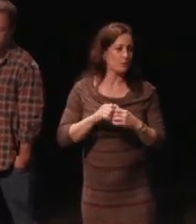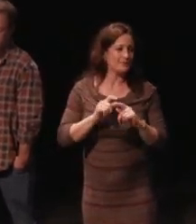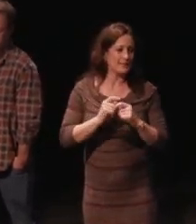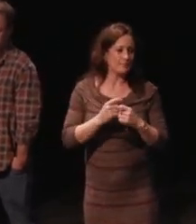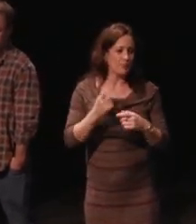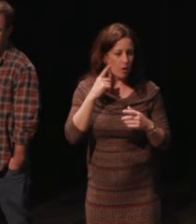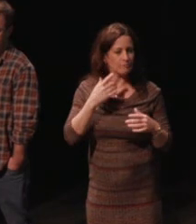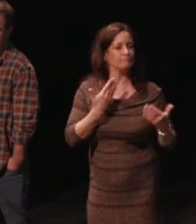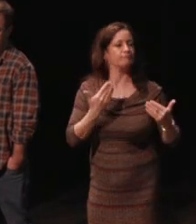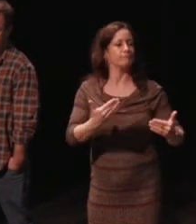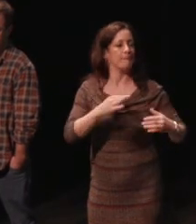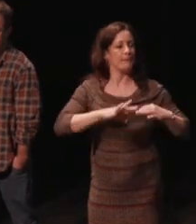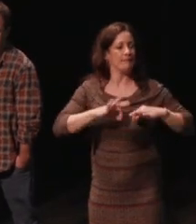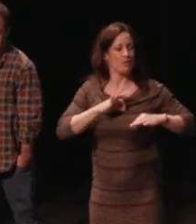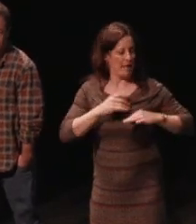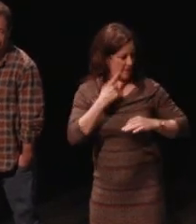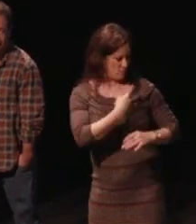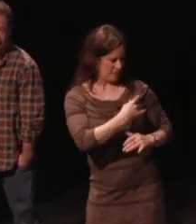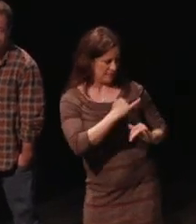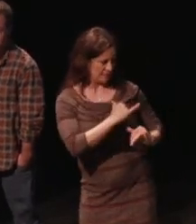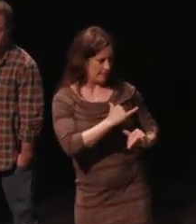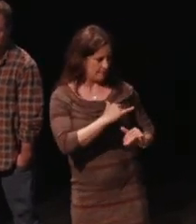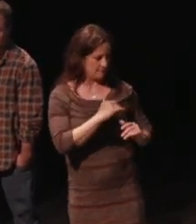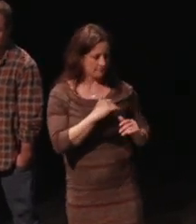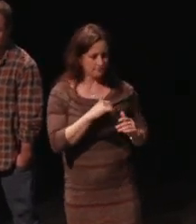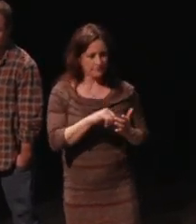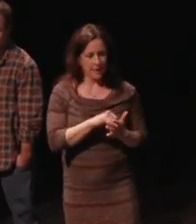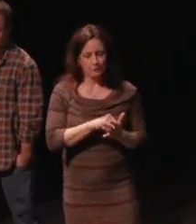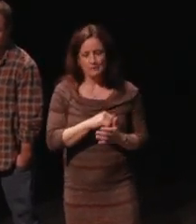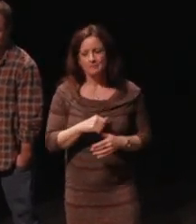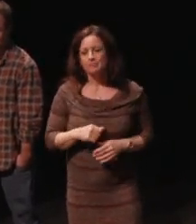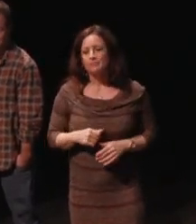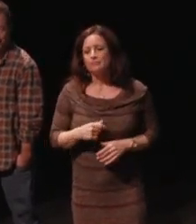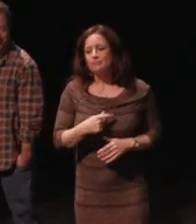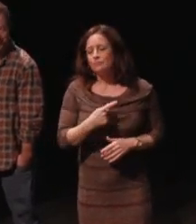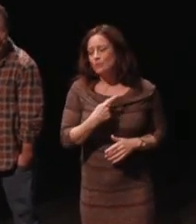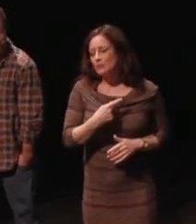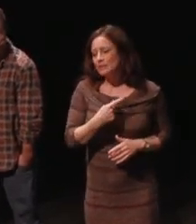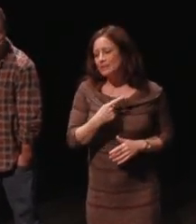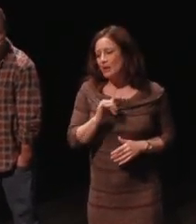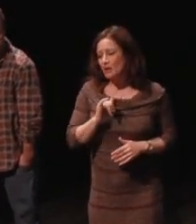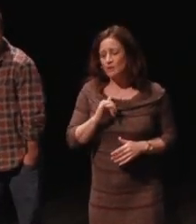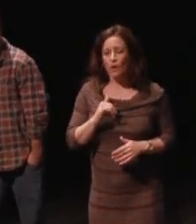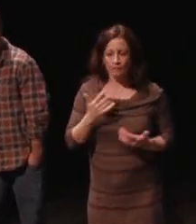Really quickly, I think Jason and I were on the same page. We also know Clint Lexa, and I have coordinated,